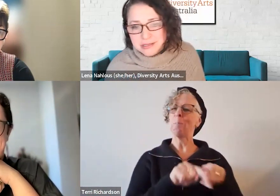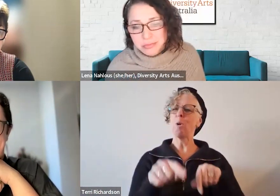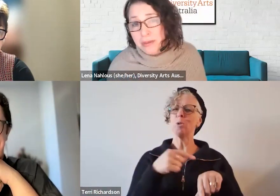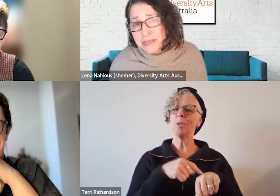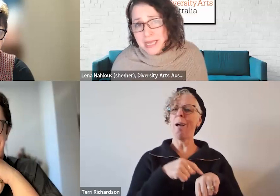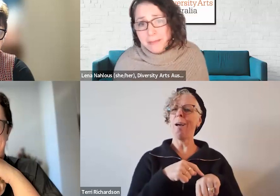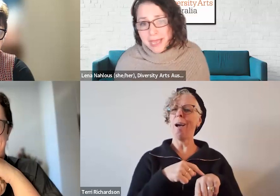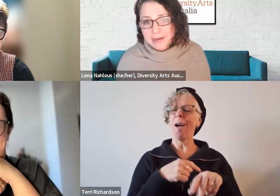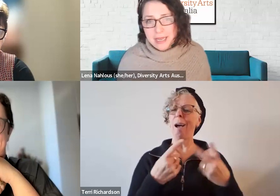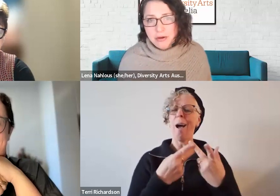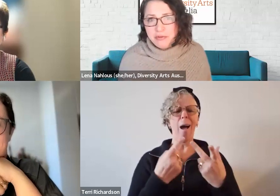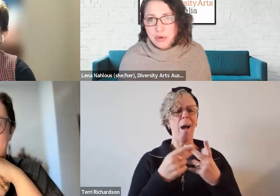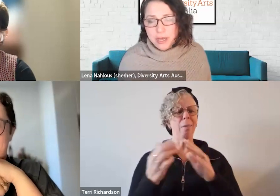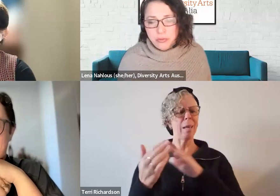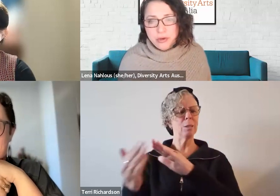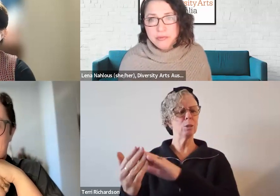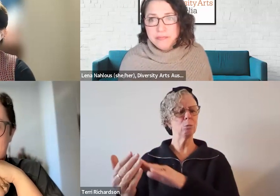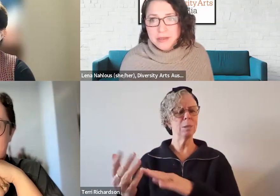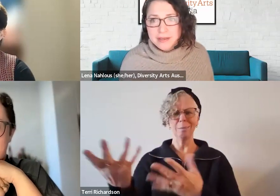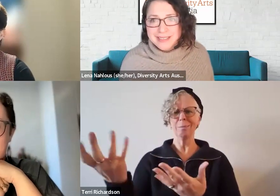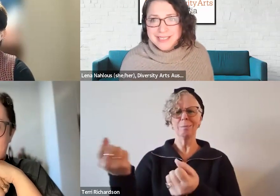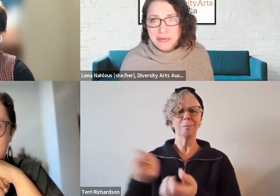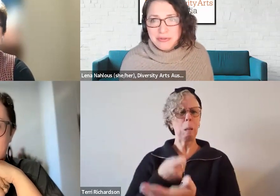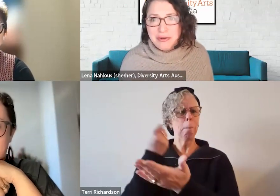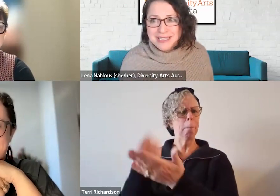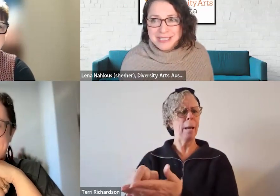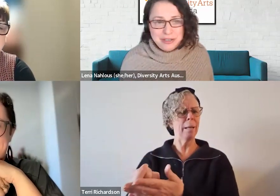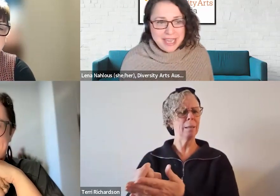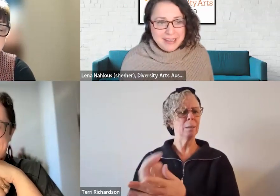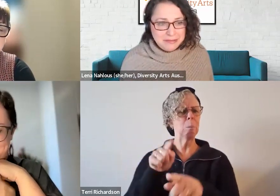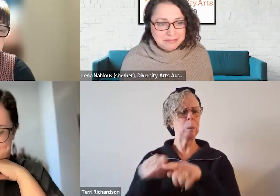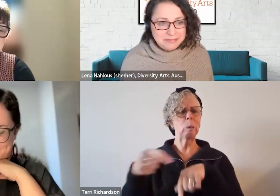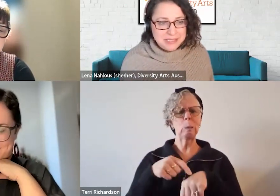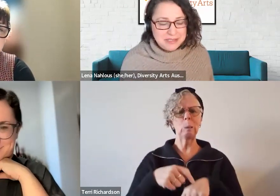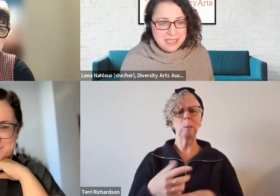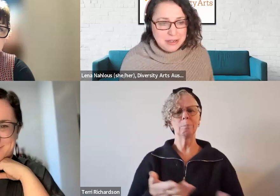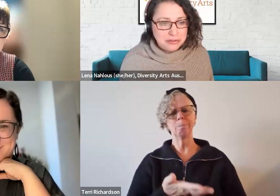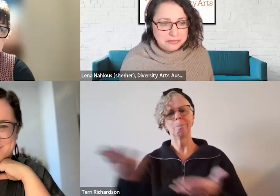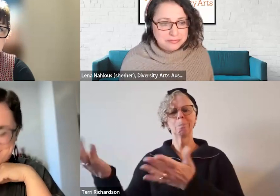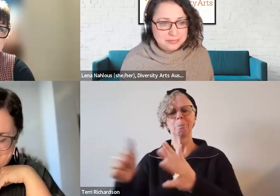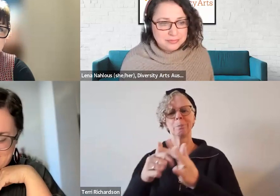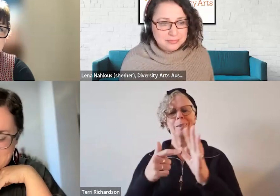board members are paid and often quite well. So throwing this to you Kate, to kick off.